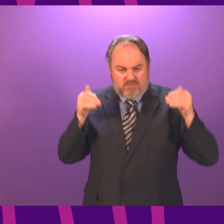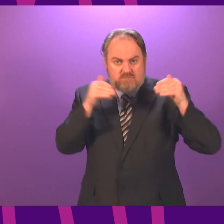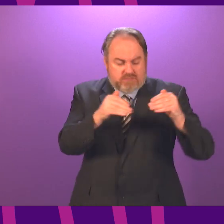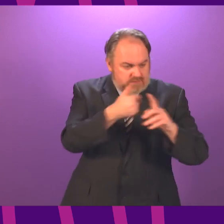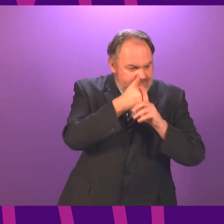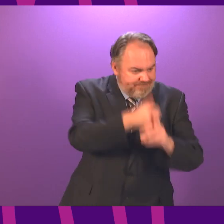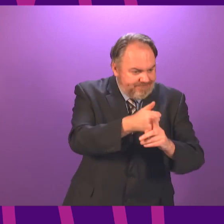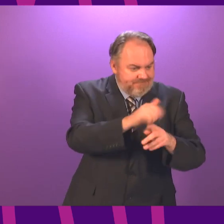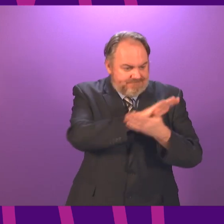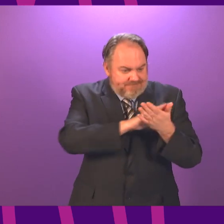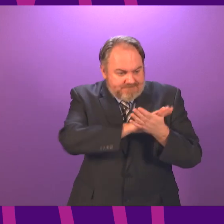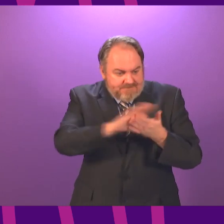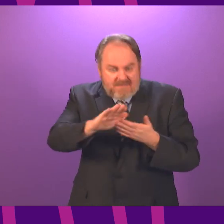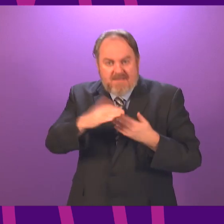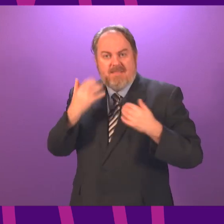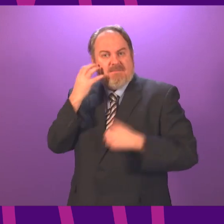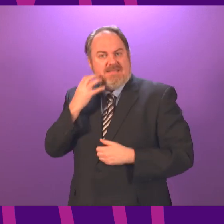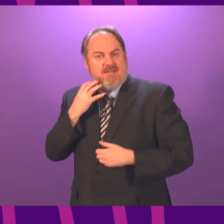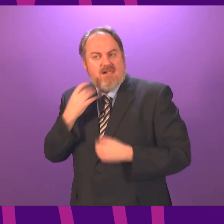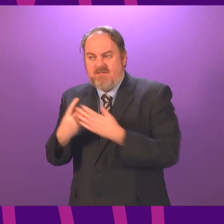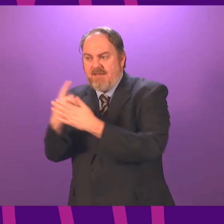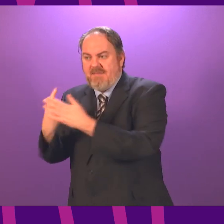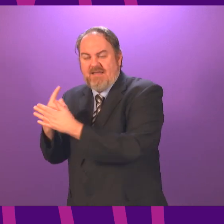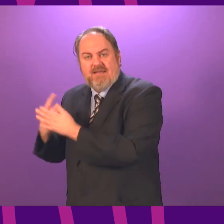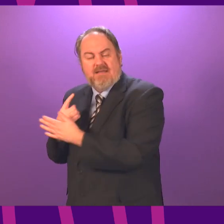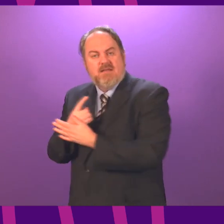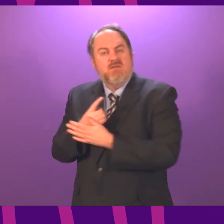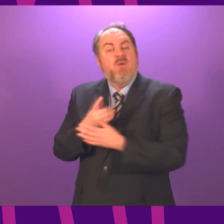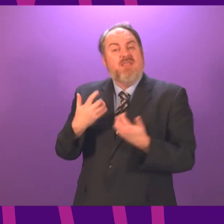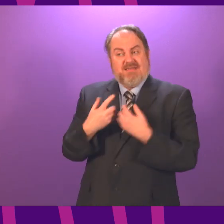or immunisation does the main job of keeping it under control. I do not think that that